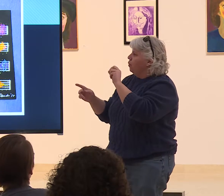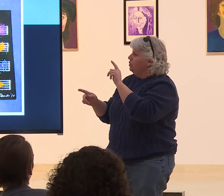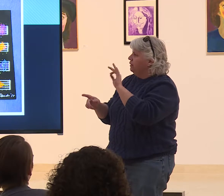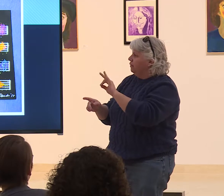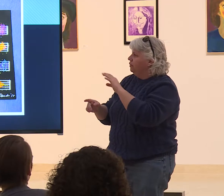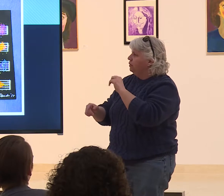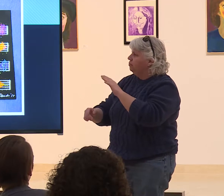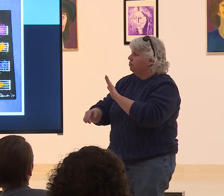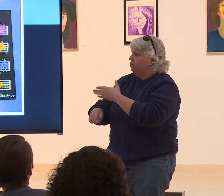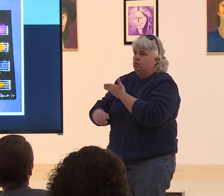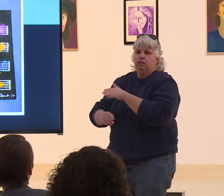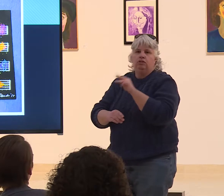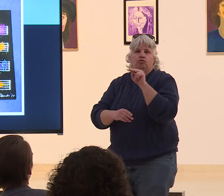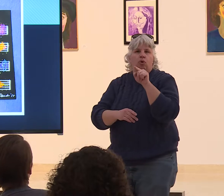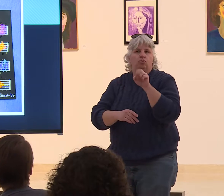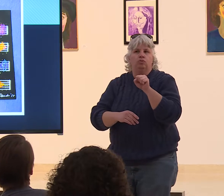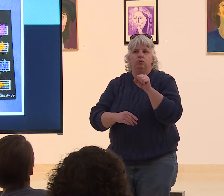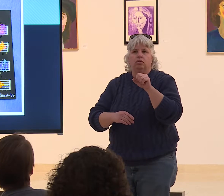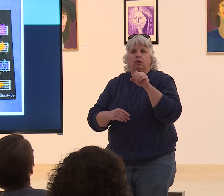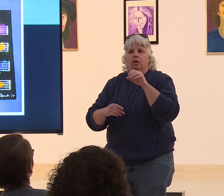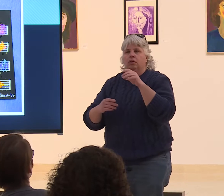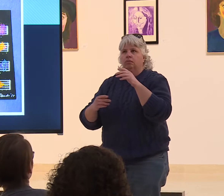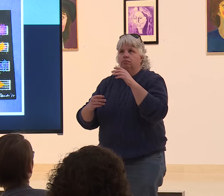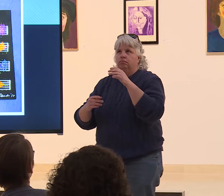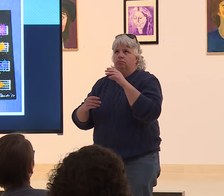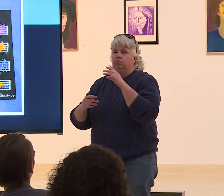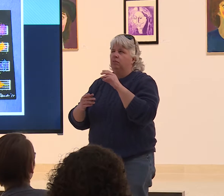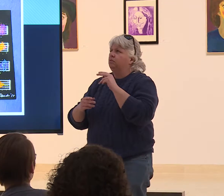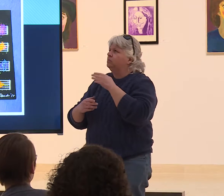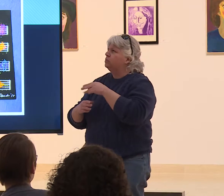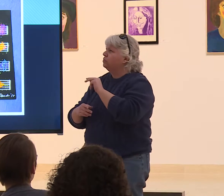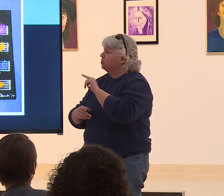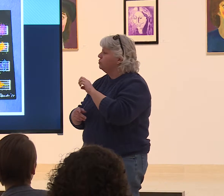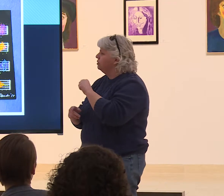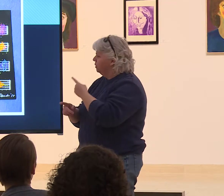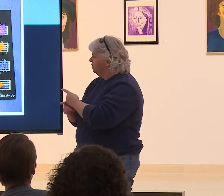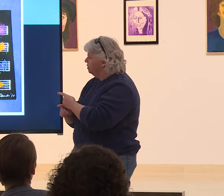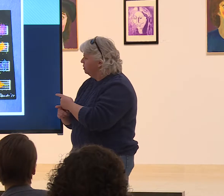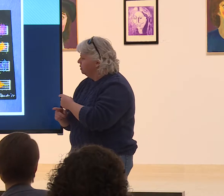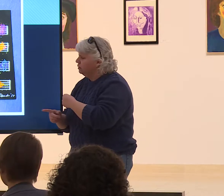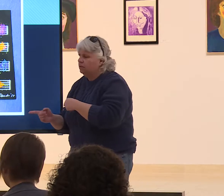So this was a motif of musical notes. Is that right?